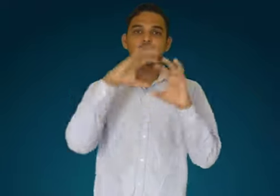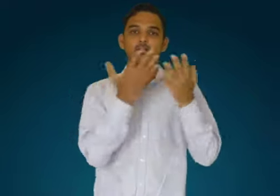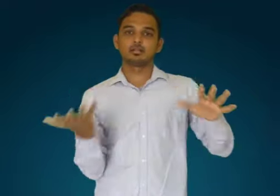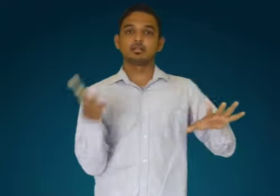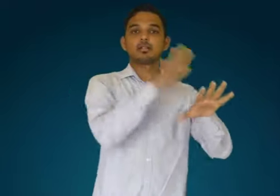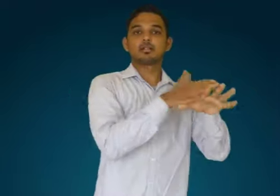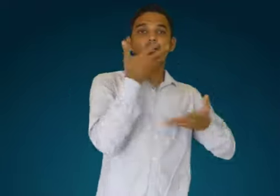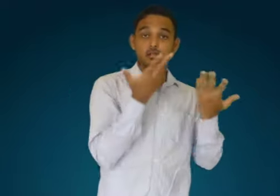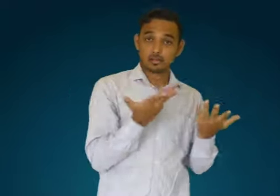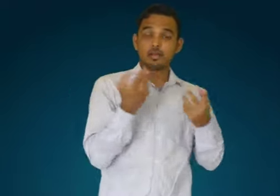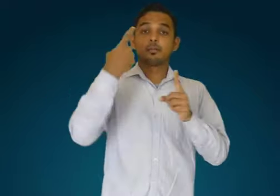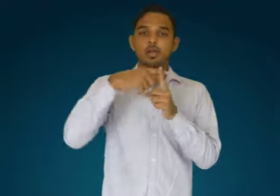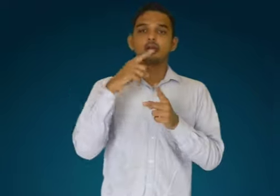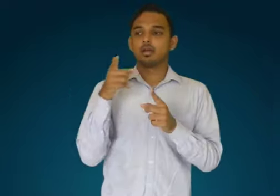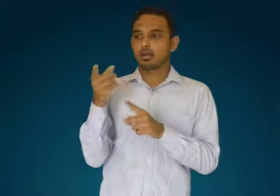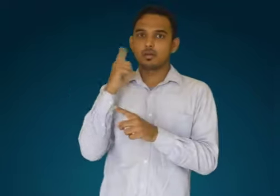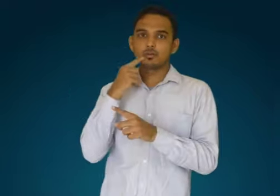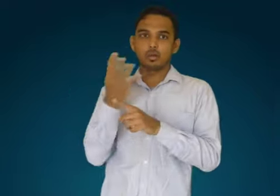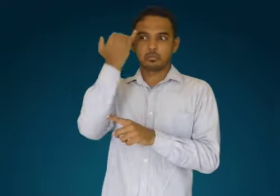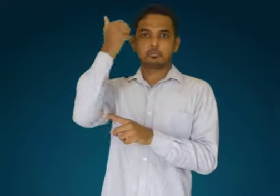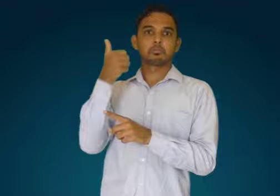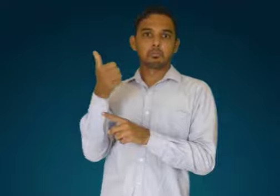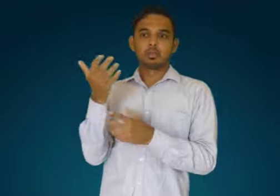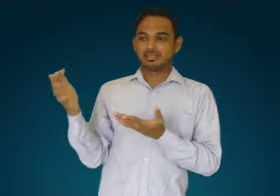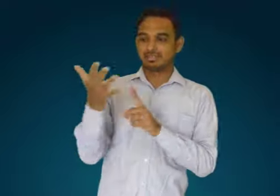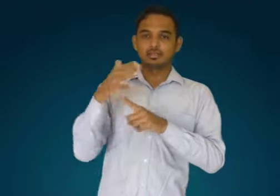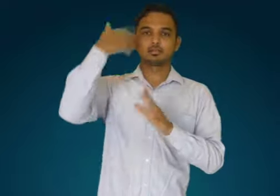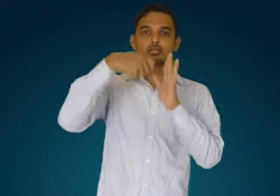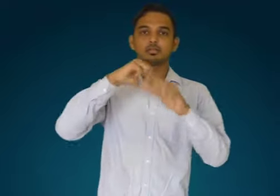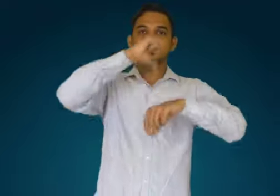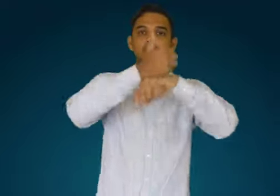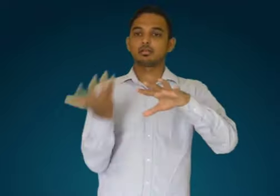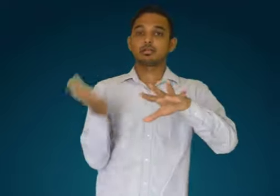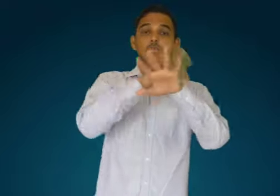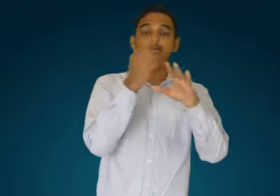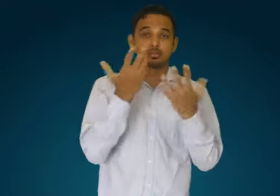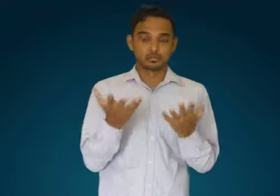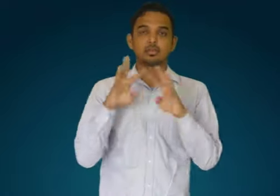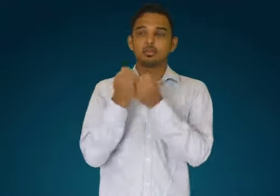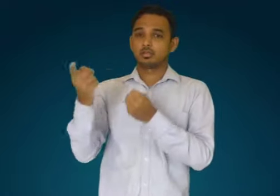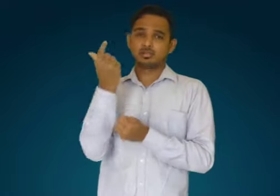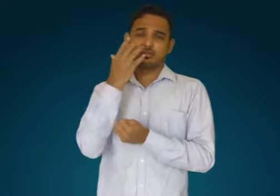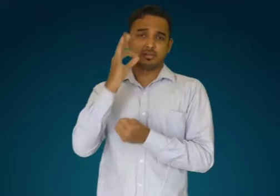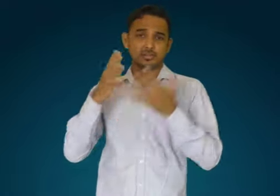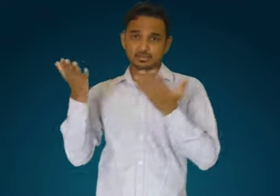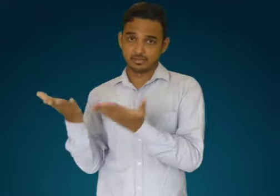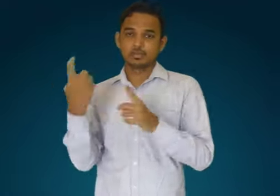the network between the few institutes providing bilingual education and how to train and guide deaf teachers on bilingual education strategies